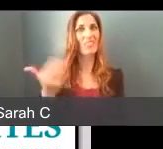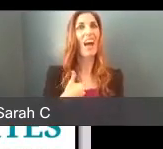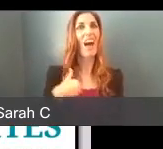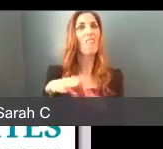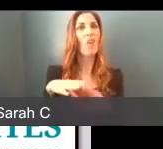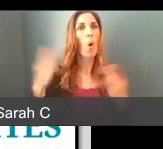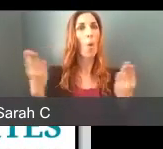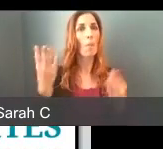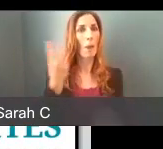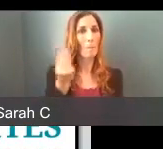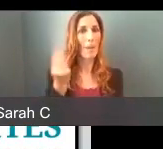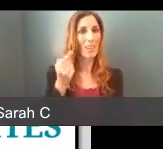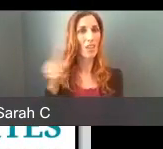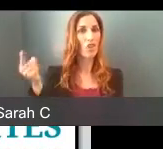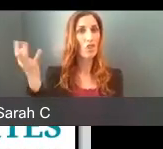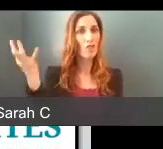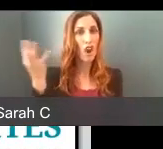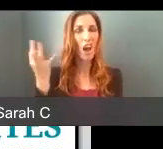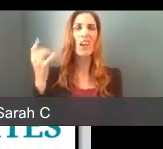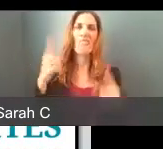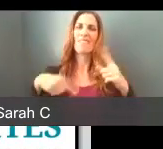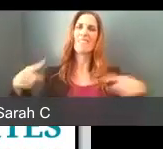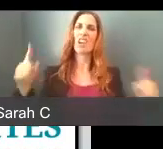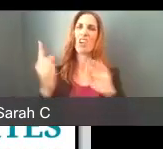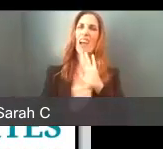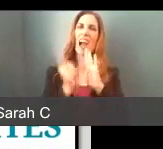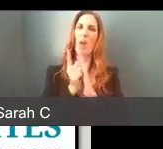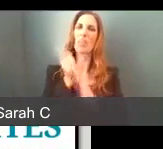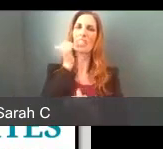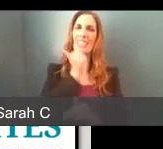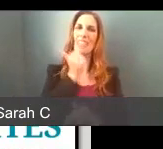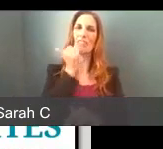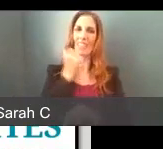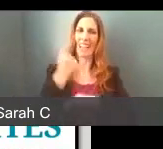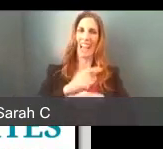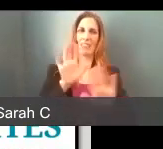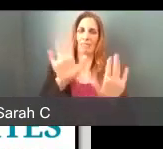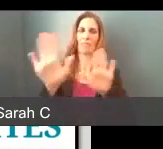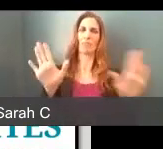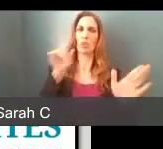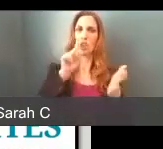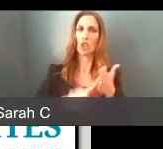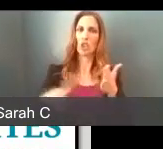They have varying hours each day so check the site before you make an appointment.